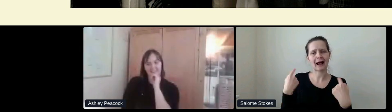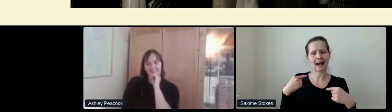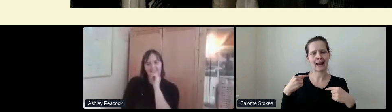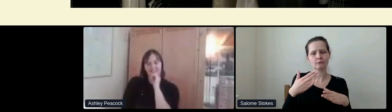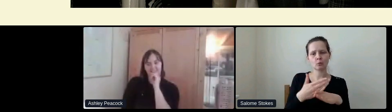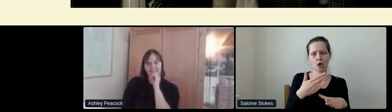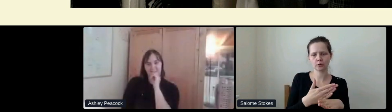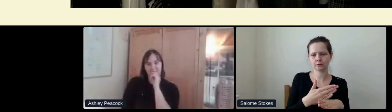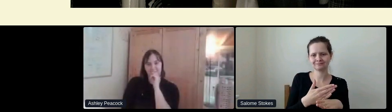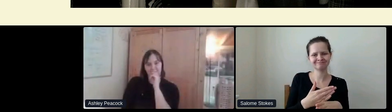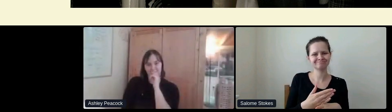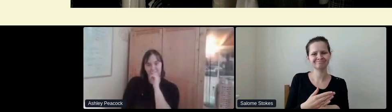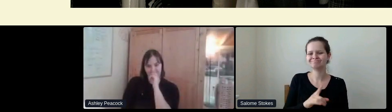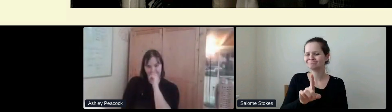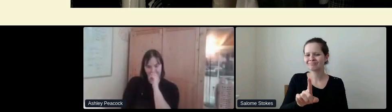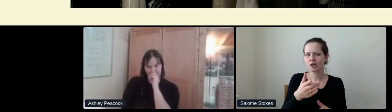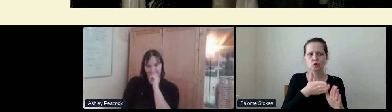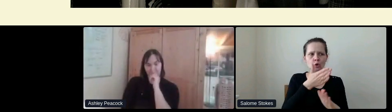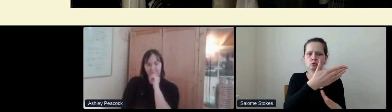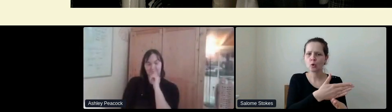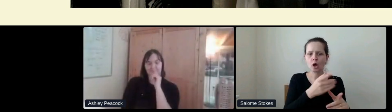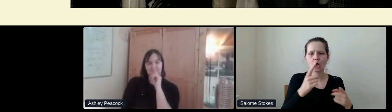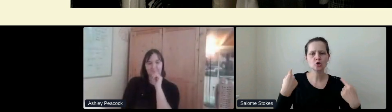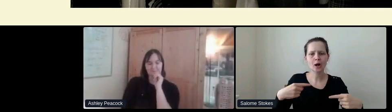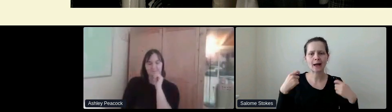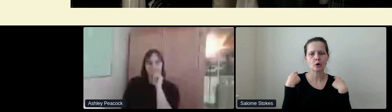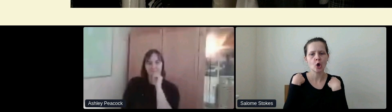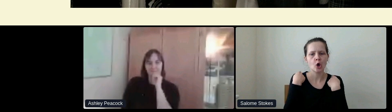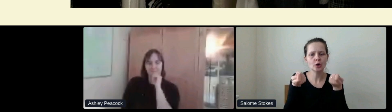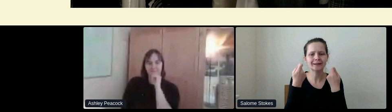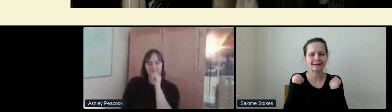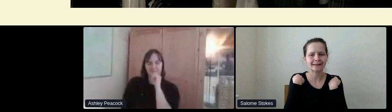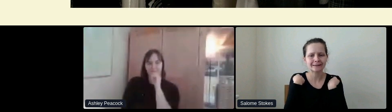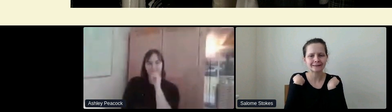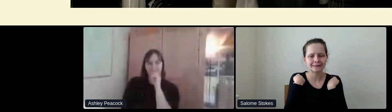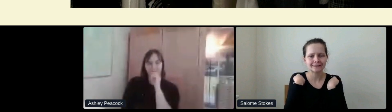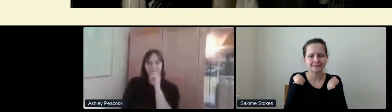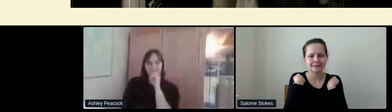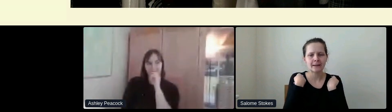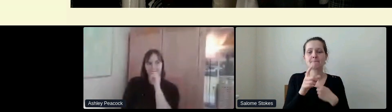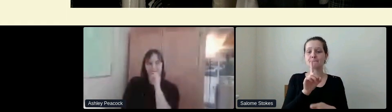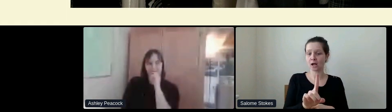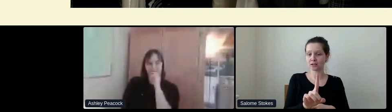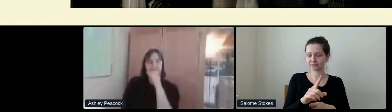that's six years old that has holes in it but you can wear this pair of smart trousers.